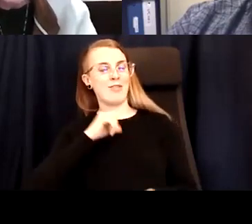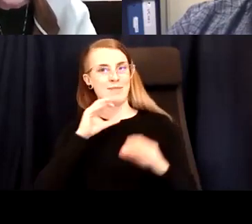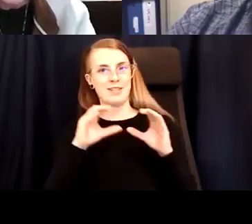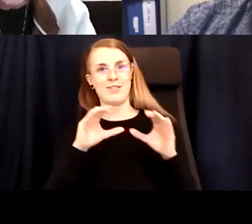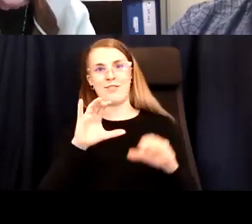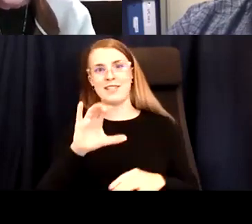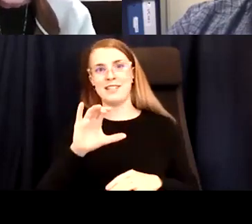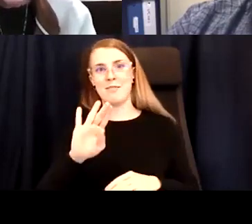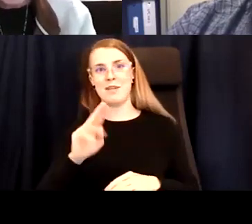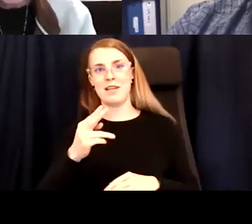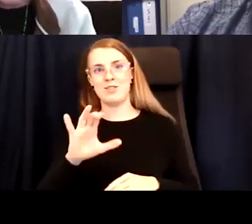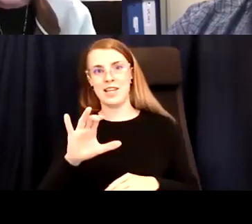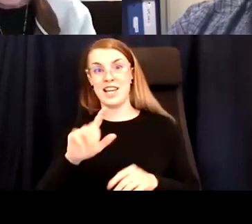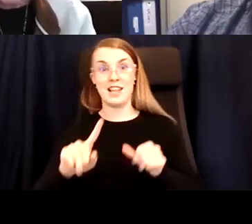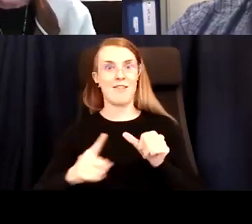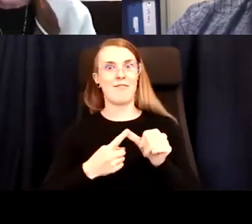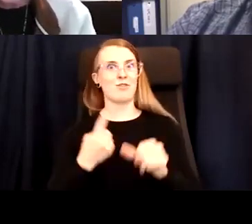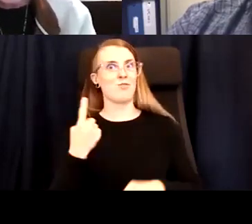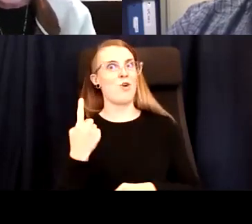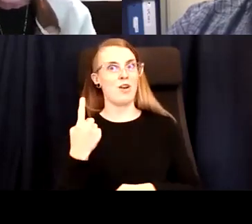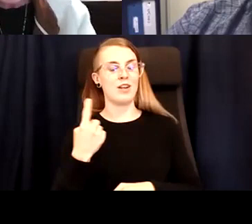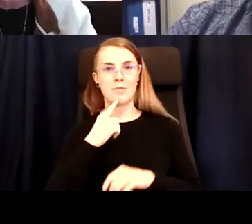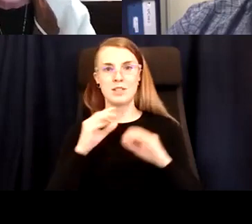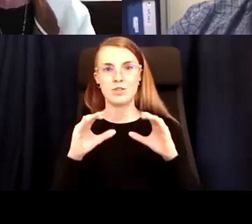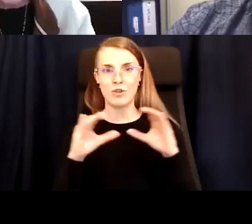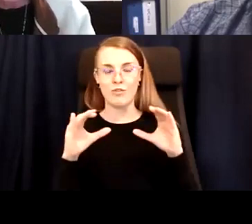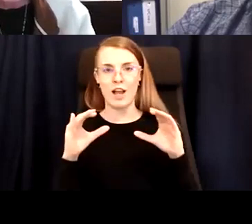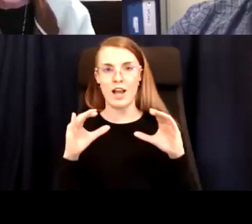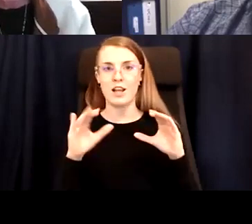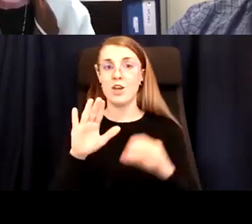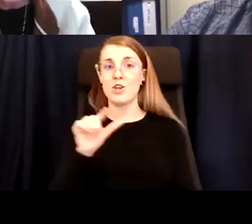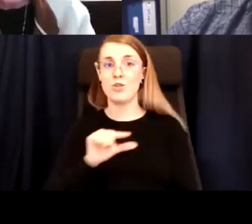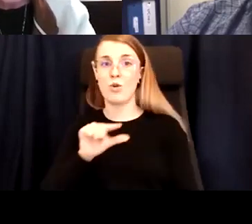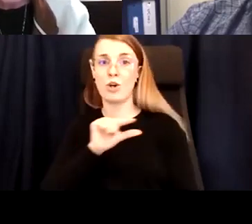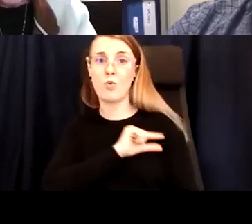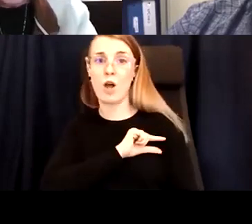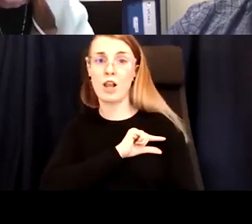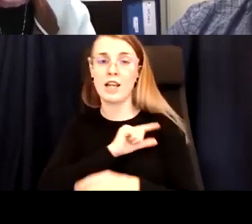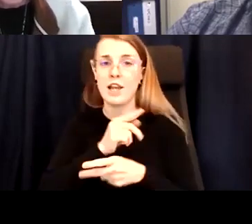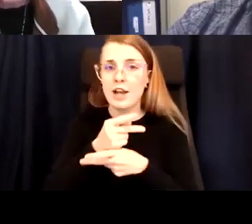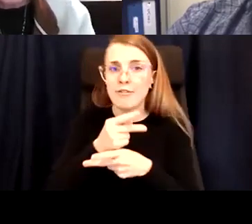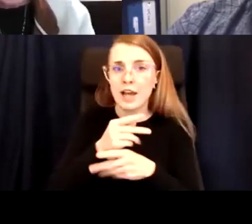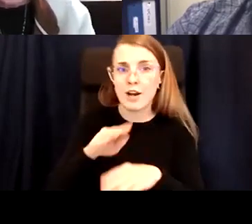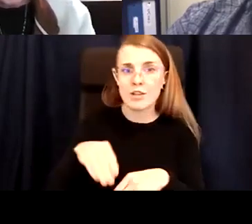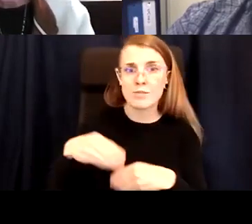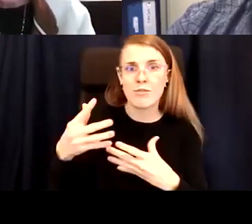of the first ones, that your quality of care is much more -- is much higher, it's much